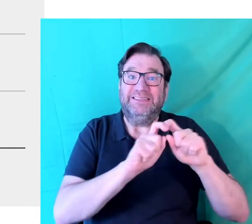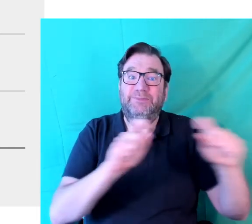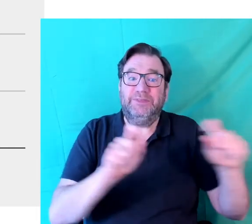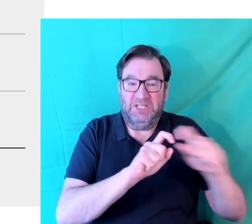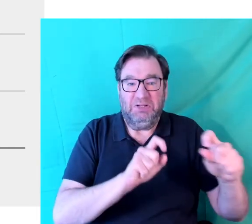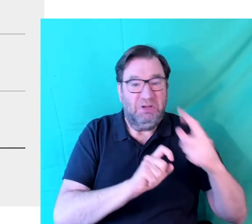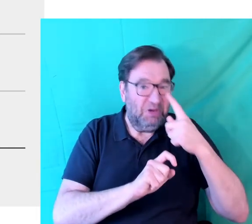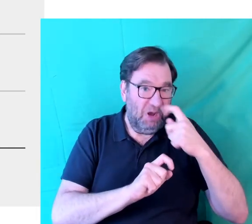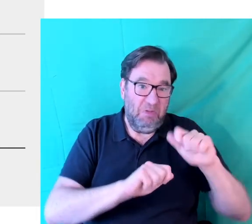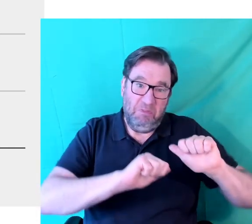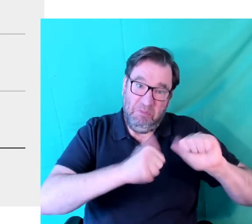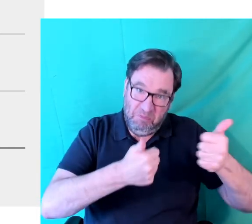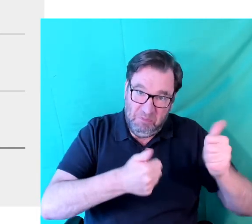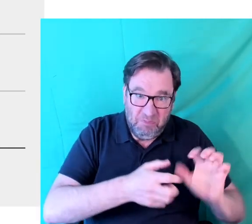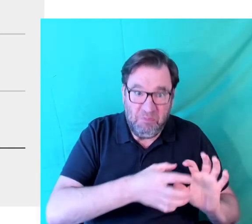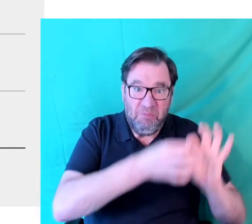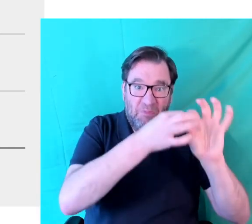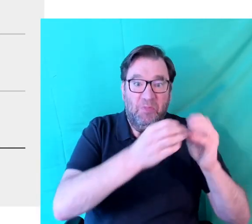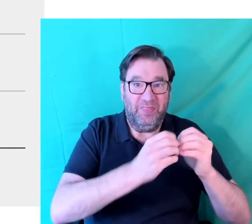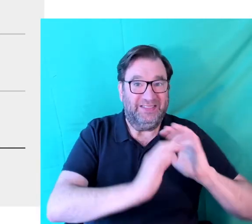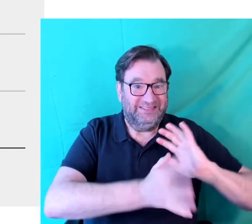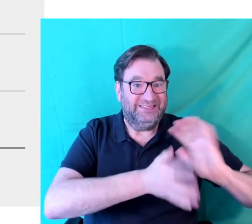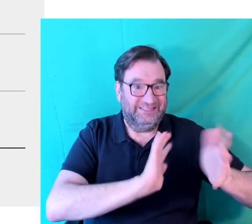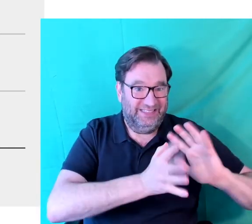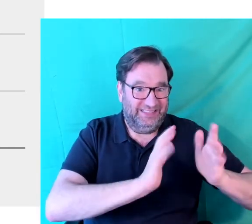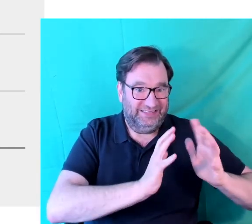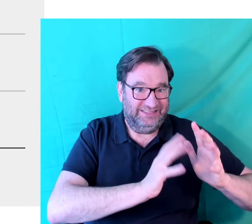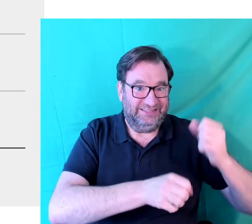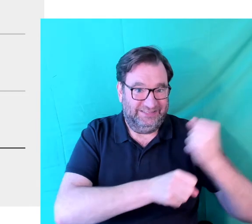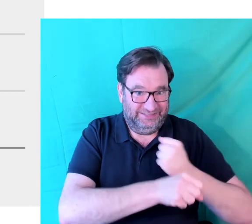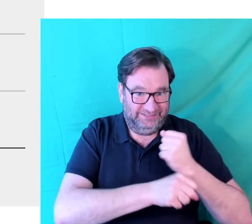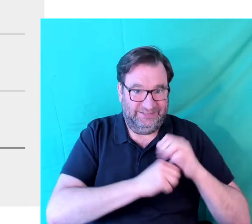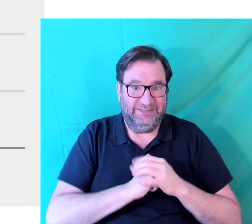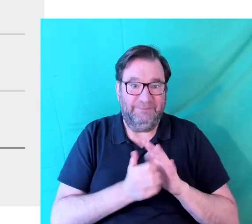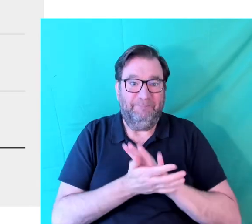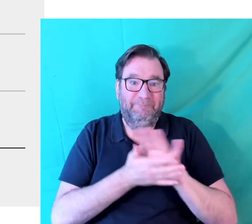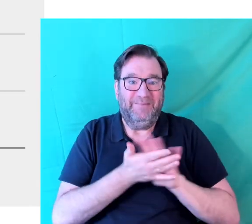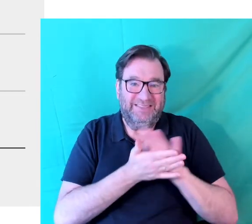subtitles in our test set can be confidently associated to a sign spotting, therefore relying